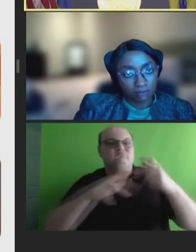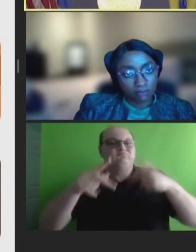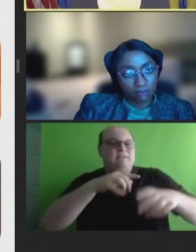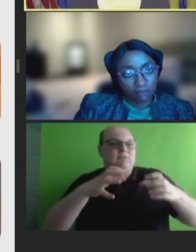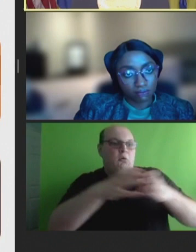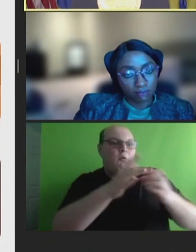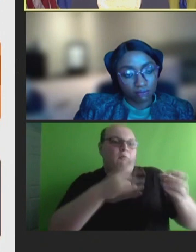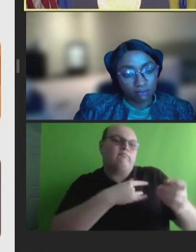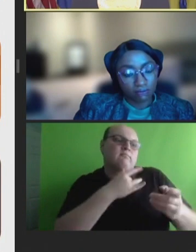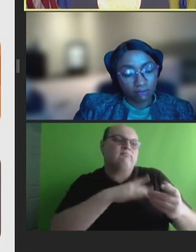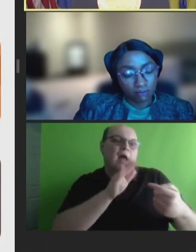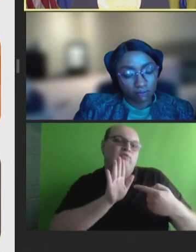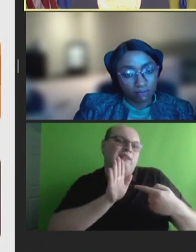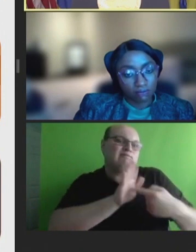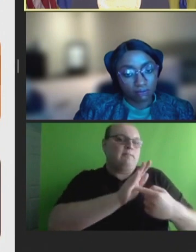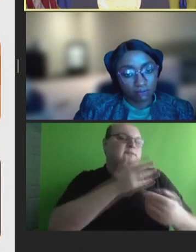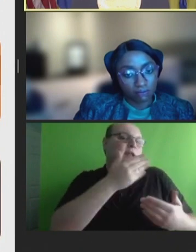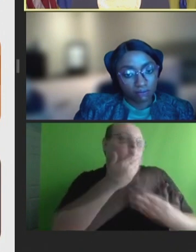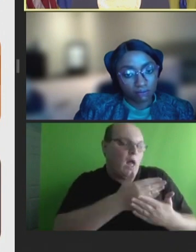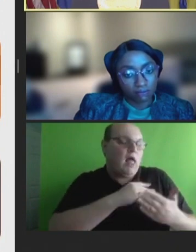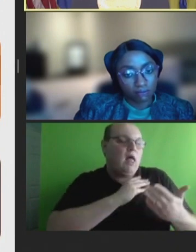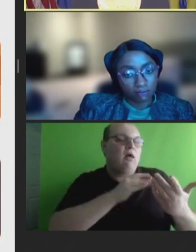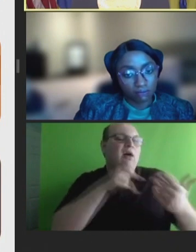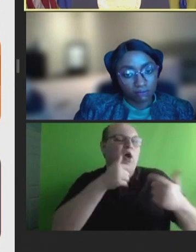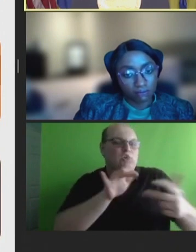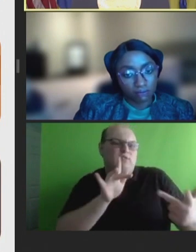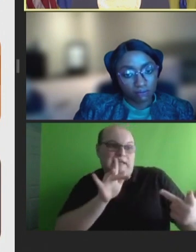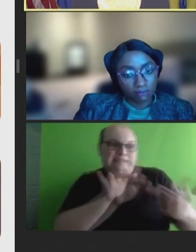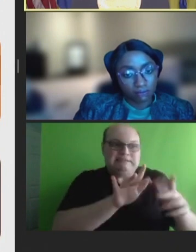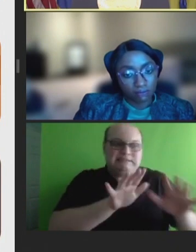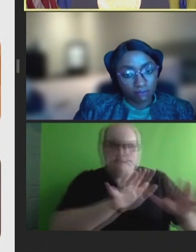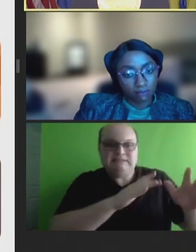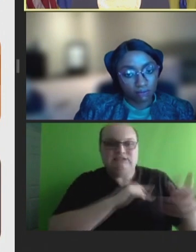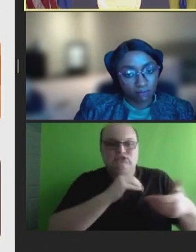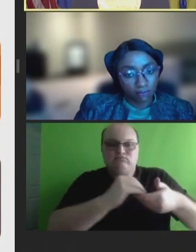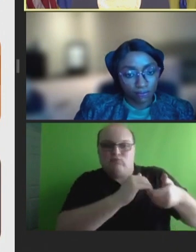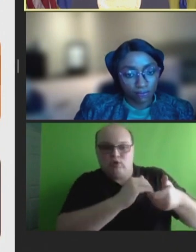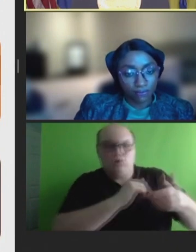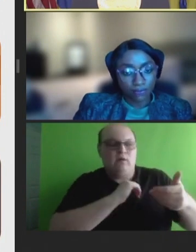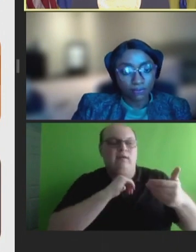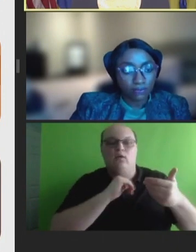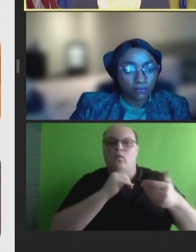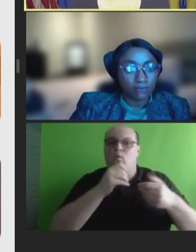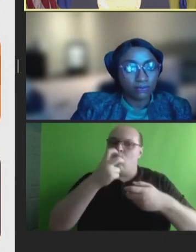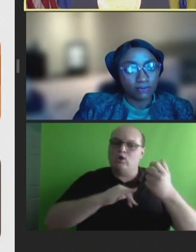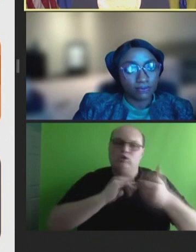in the pandemic. That it was important to partner with organizations who serve or represent